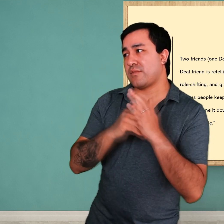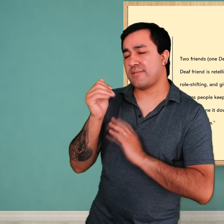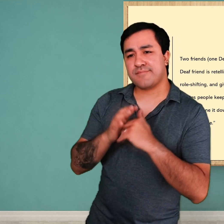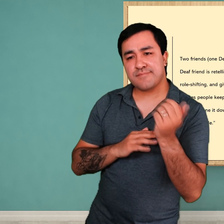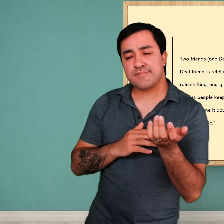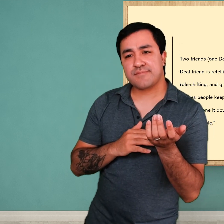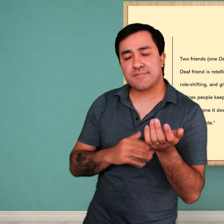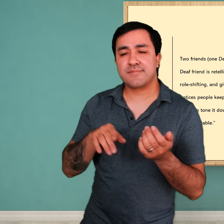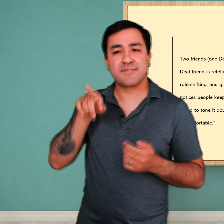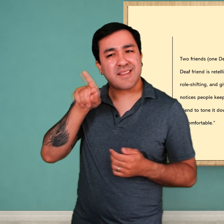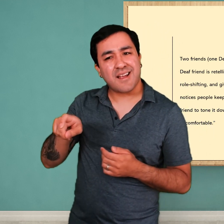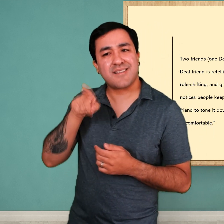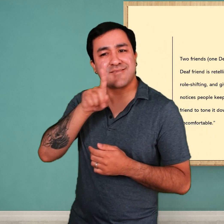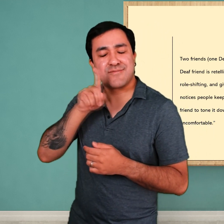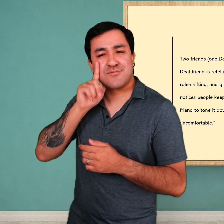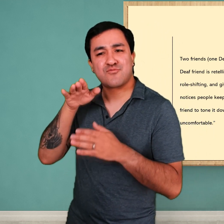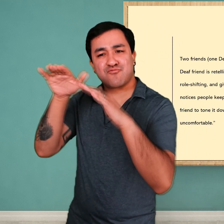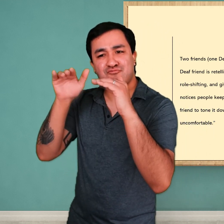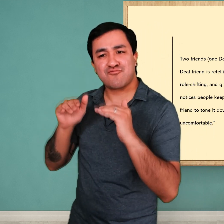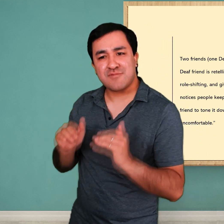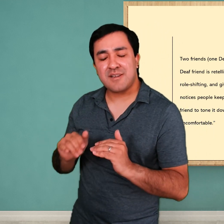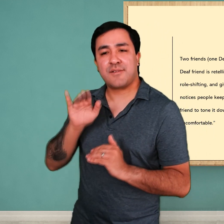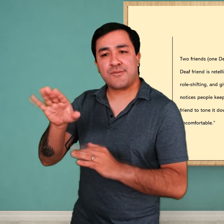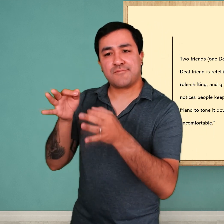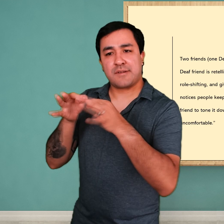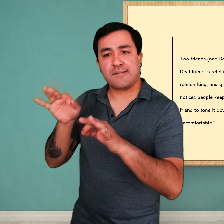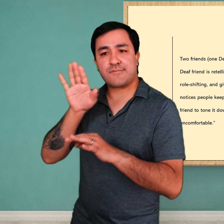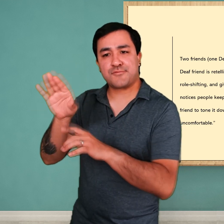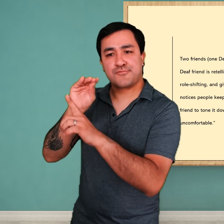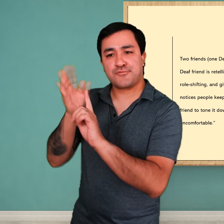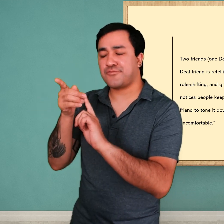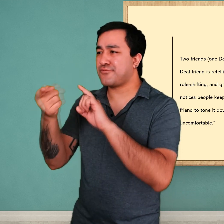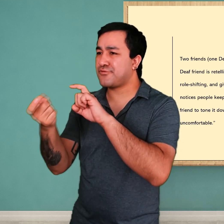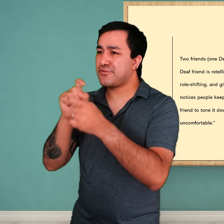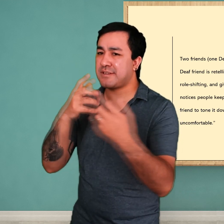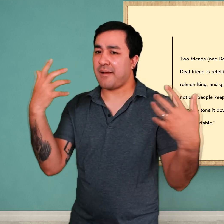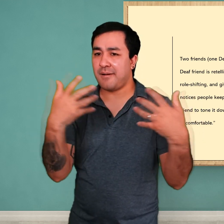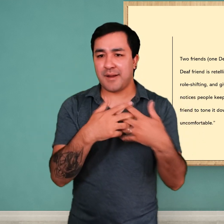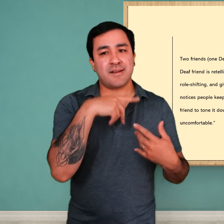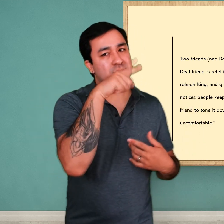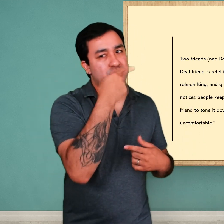people’s comfort. Asking the Deaf person to tone it down is telling the Deaf person their language